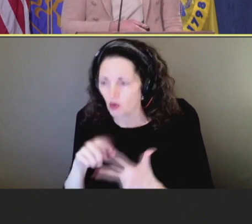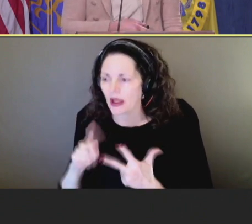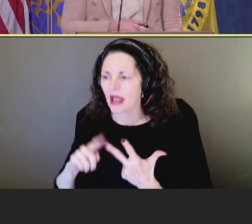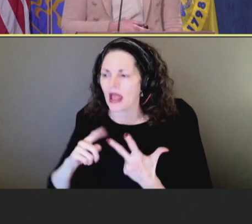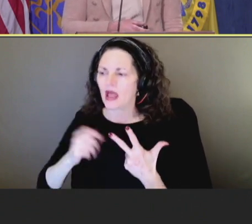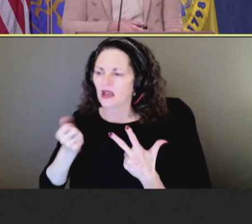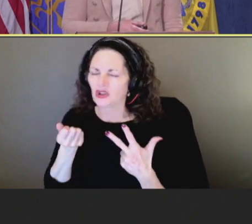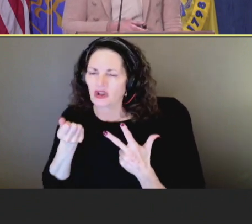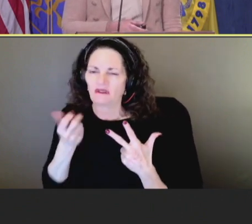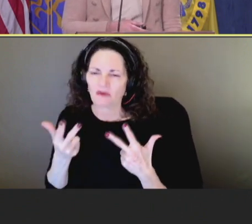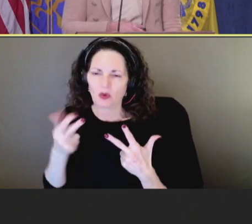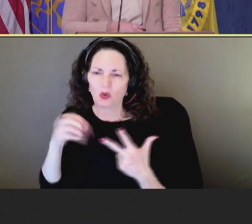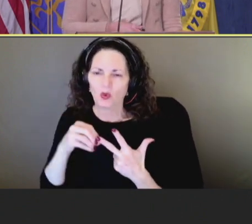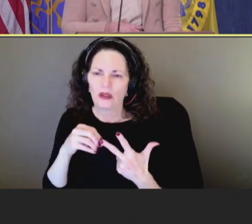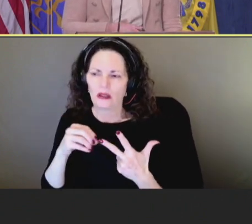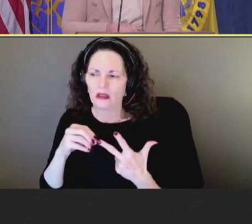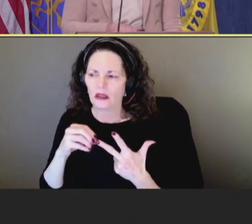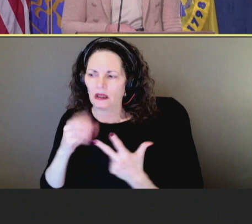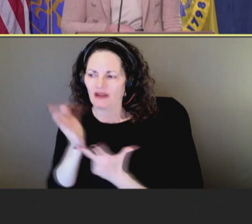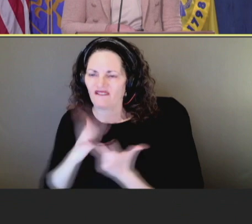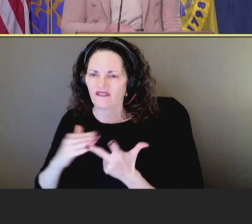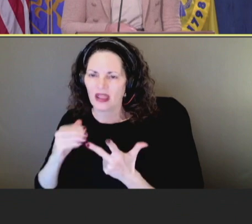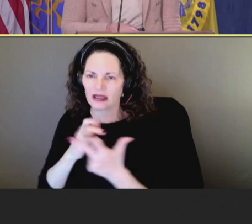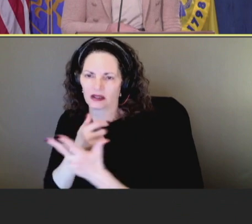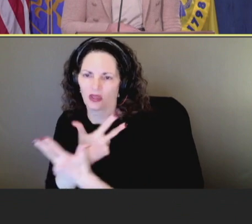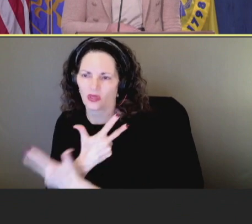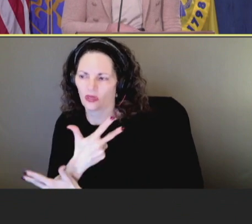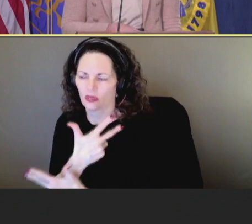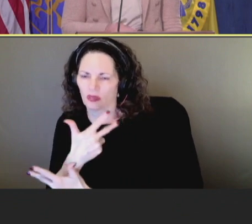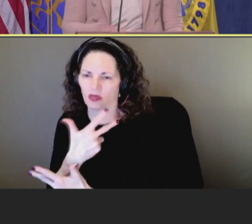They've framed this as a race. The U.K. is winning. I don't know if anyone here